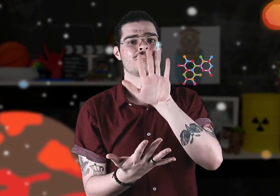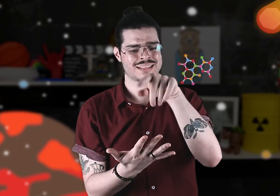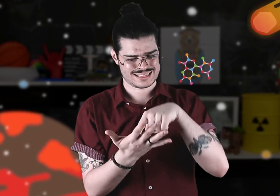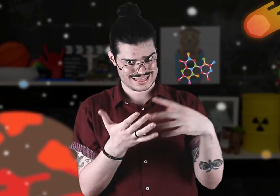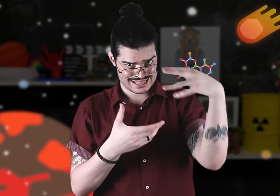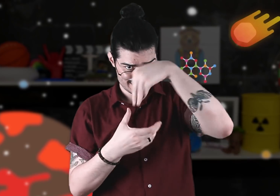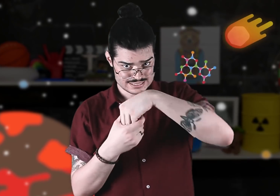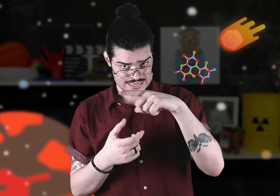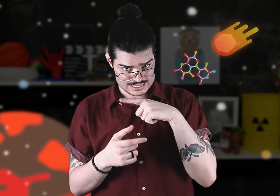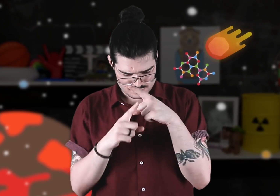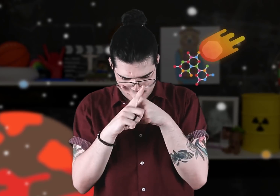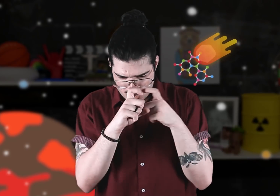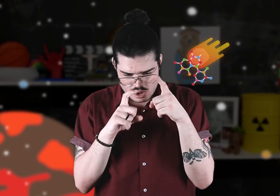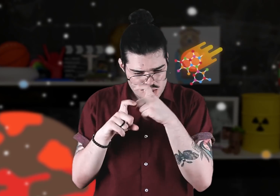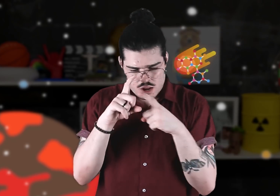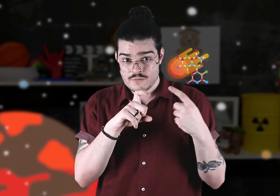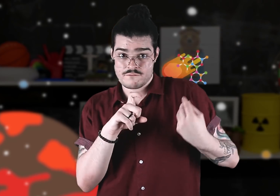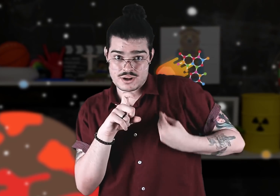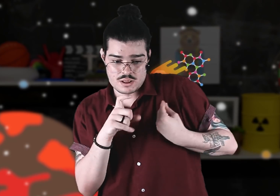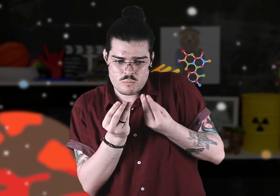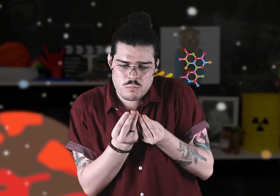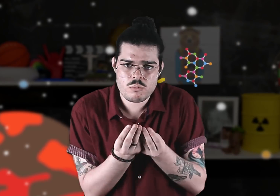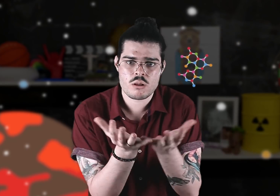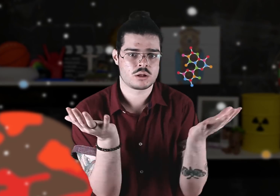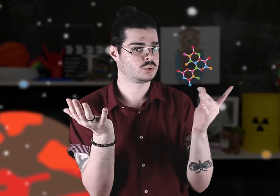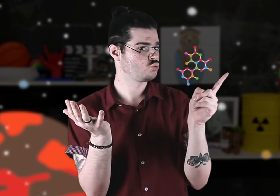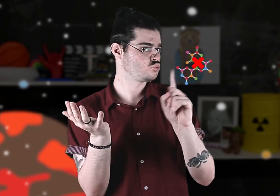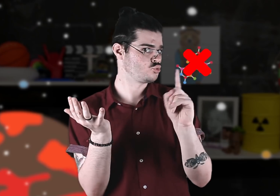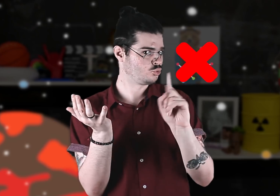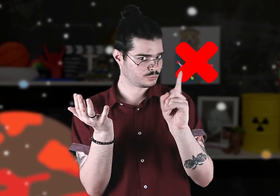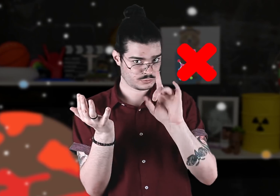but in them they did not contain microorganisms,